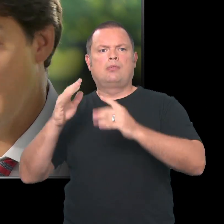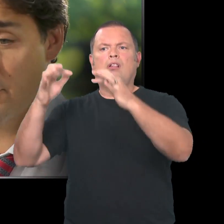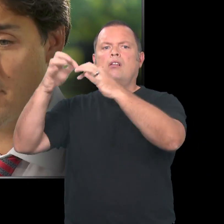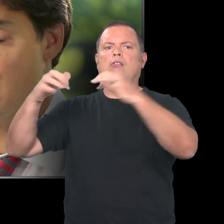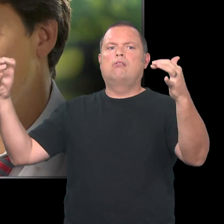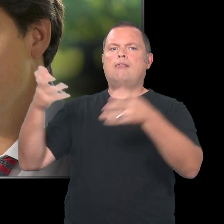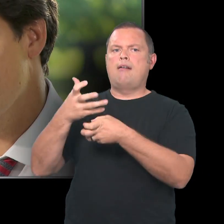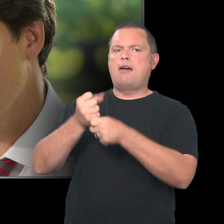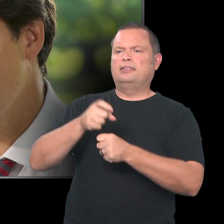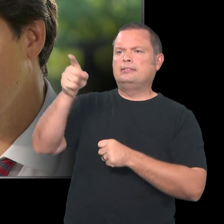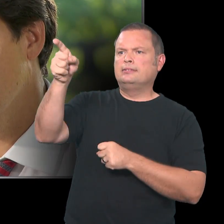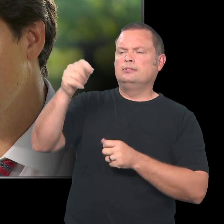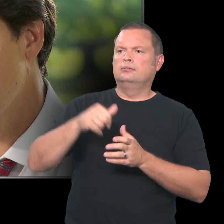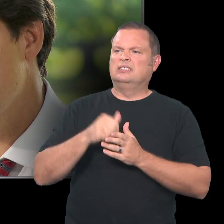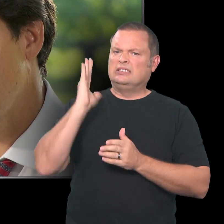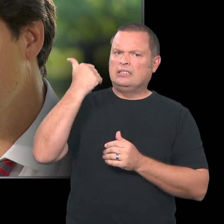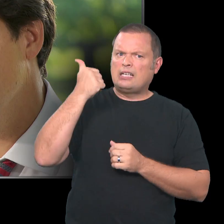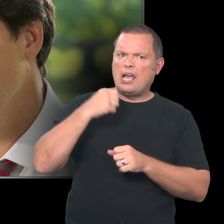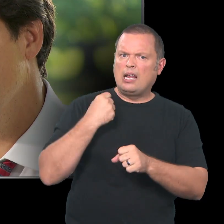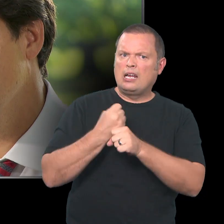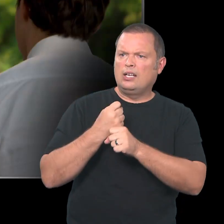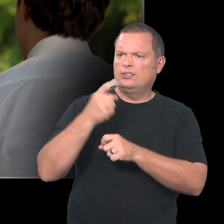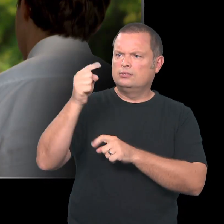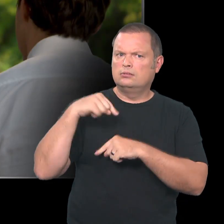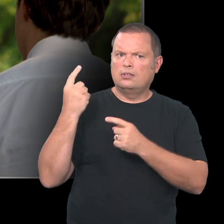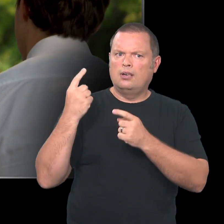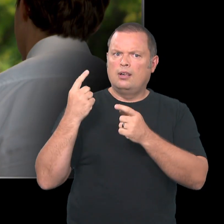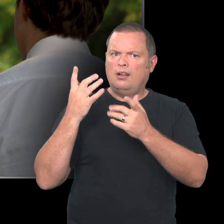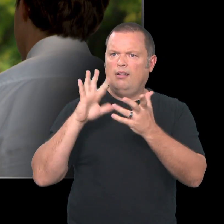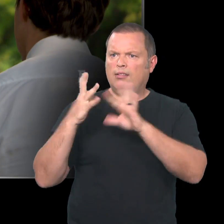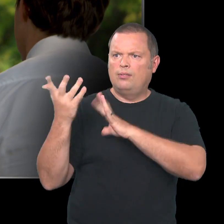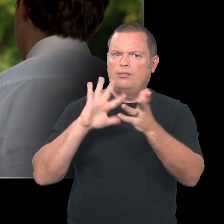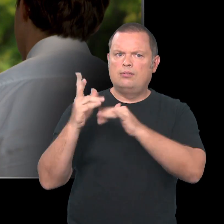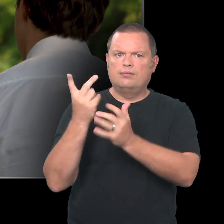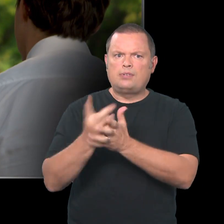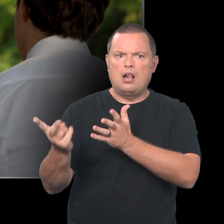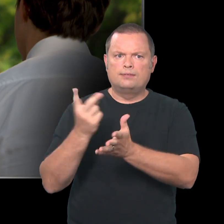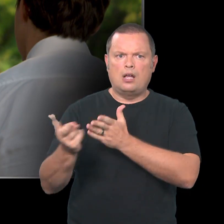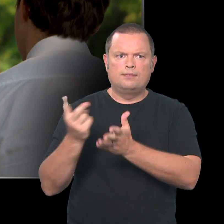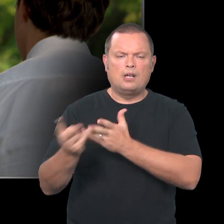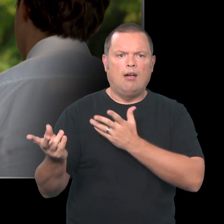commanding the confidence of the House after this election, after these ten years of failings that he has had.